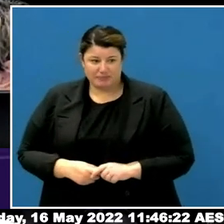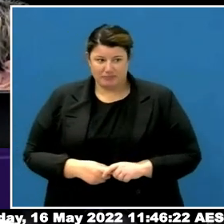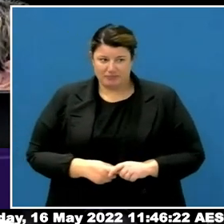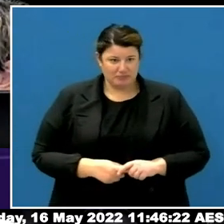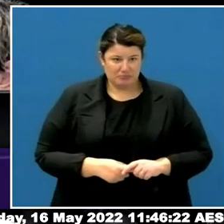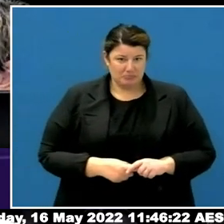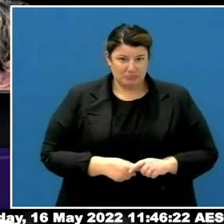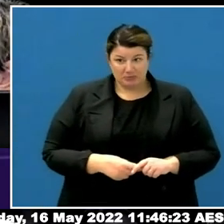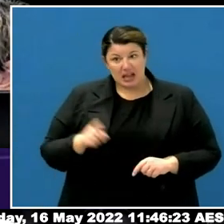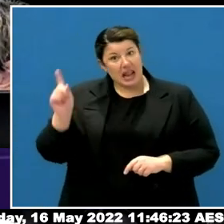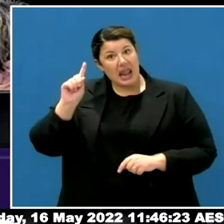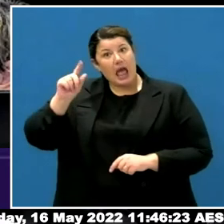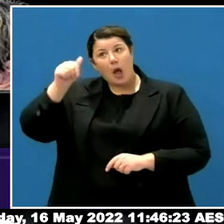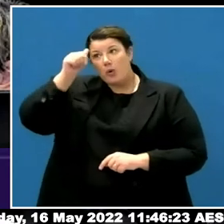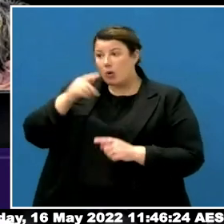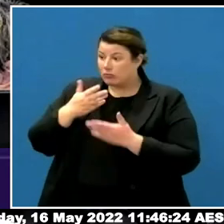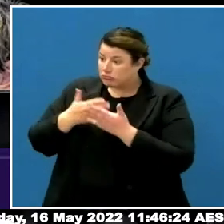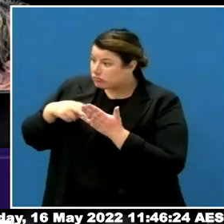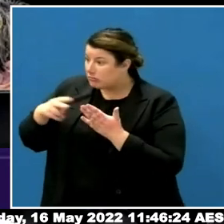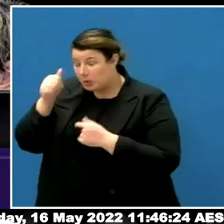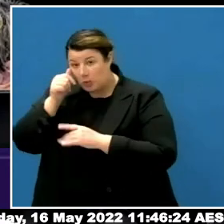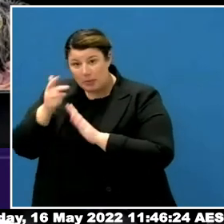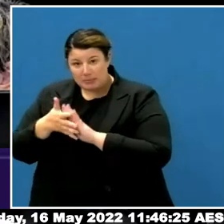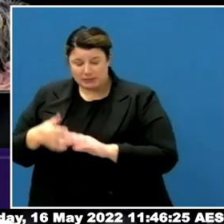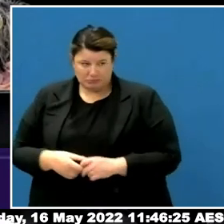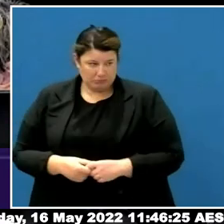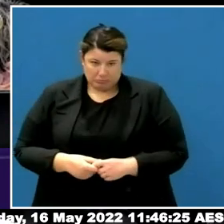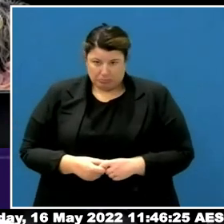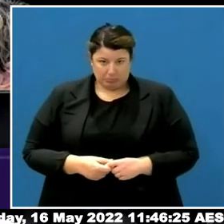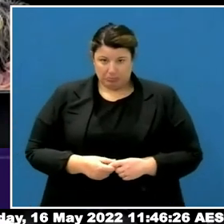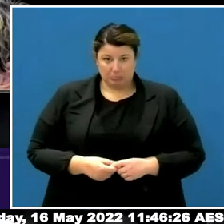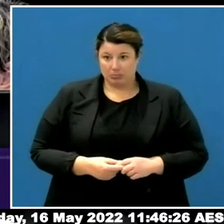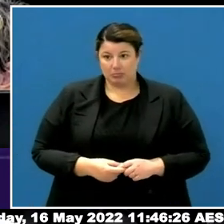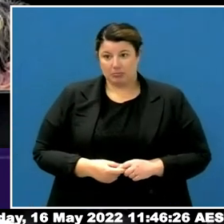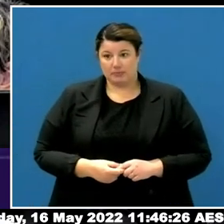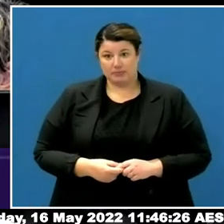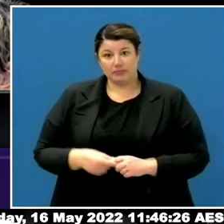No. MR FOGARTY: Did anyone at Afford explain to you what that was?